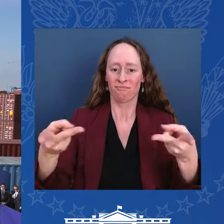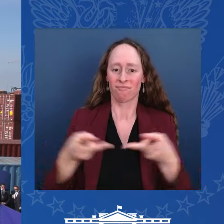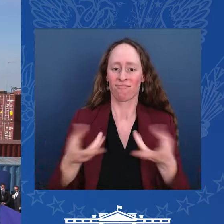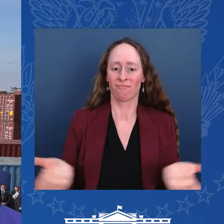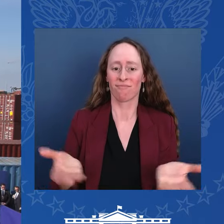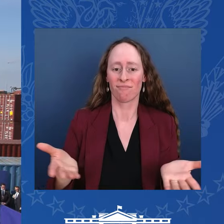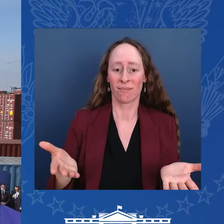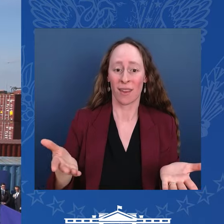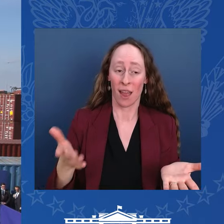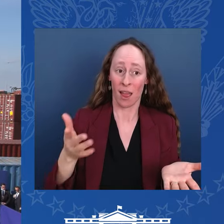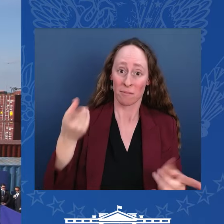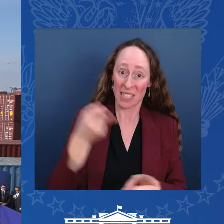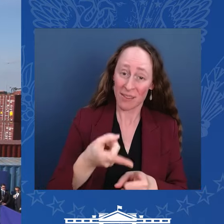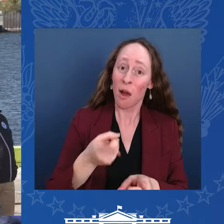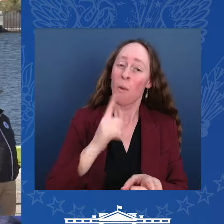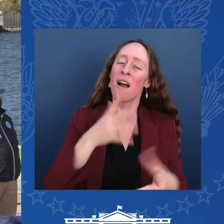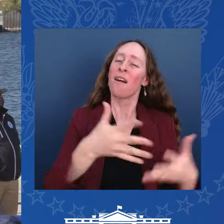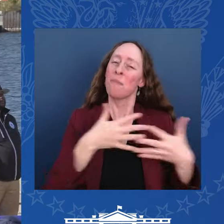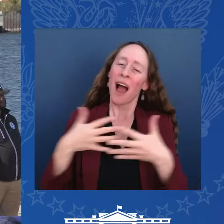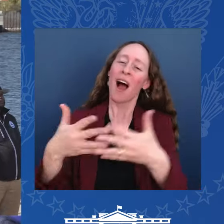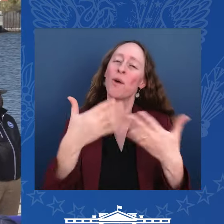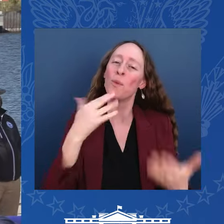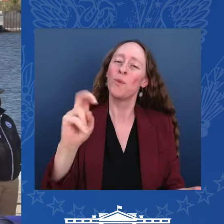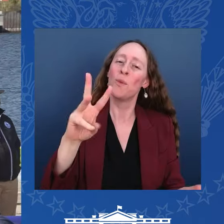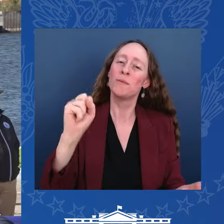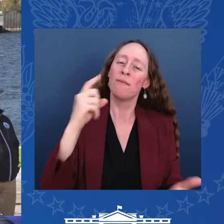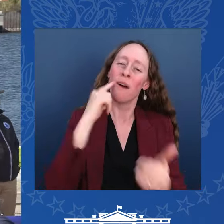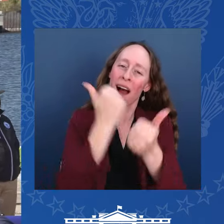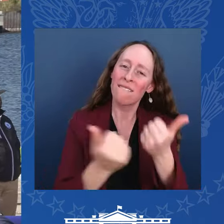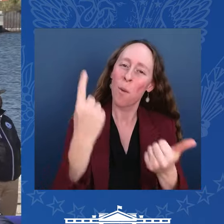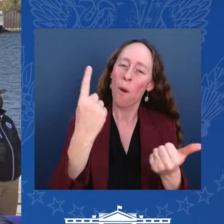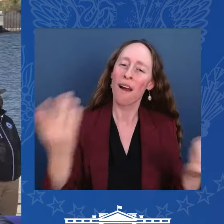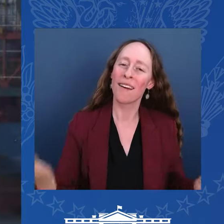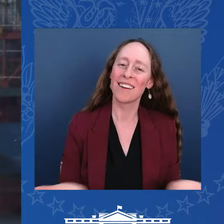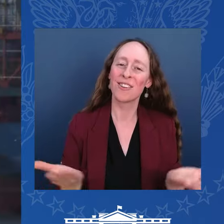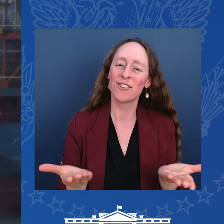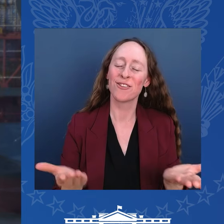And to really understand this moment, it's important that we think back